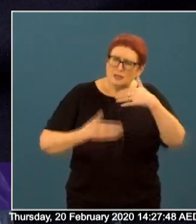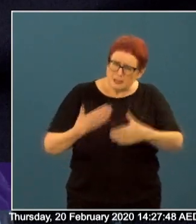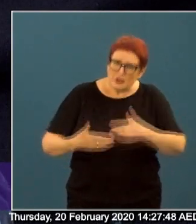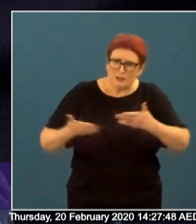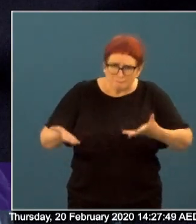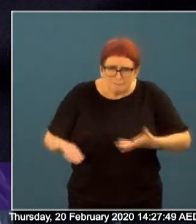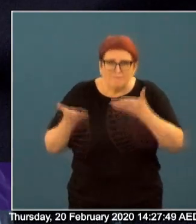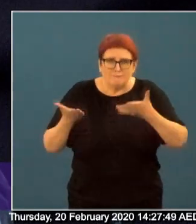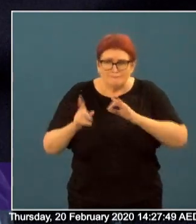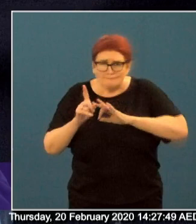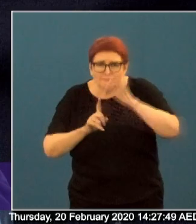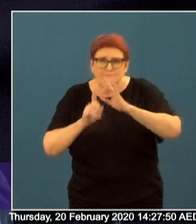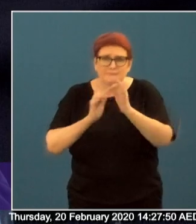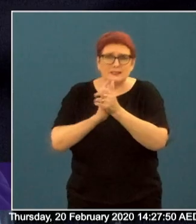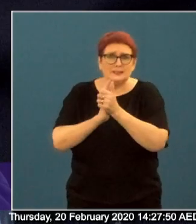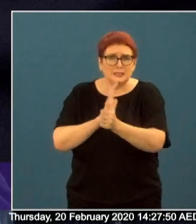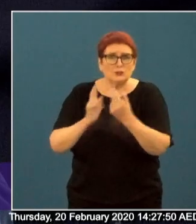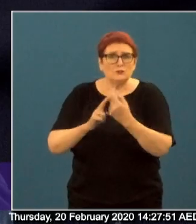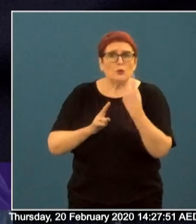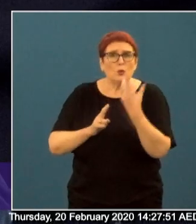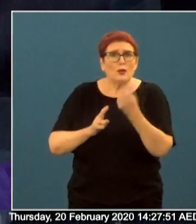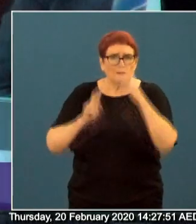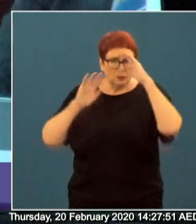for people on the autism spectrum. Okay.